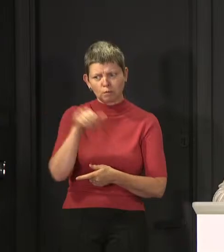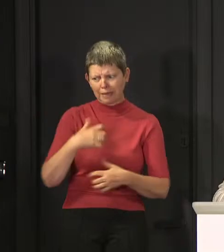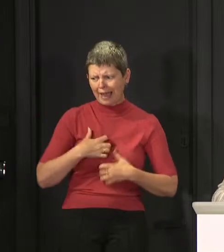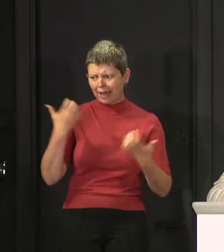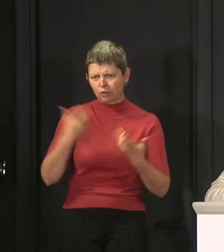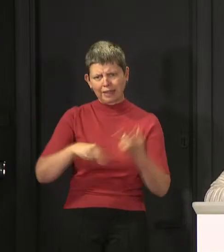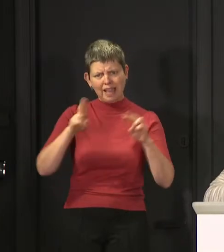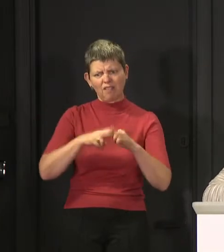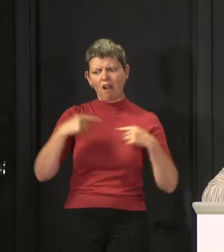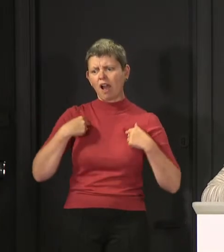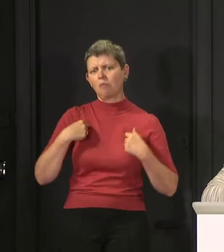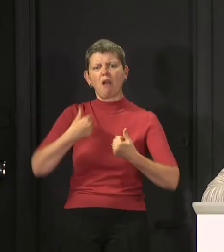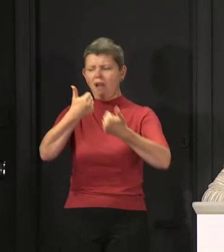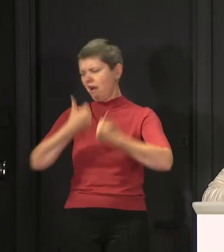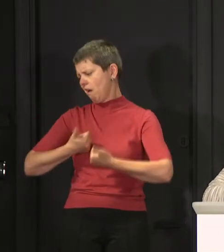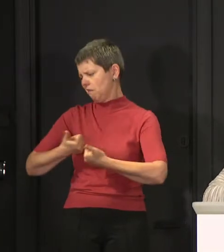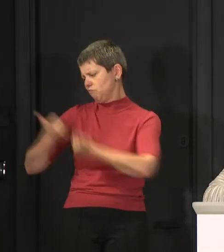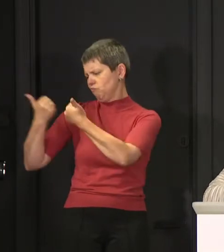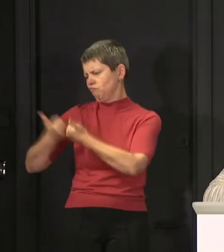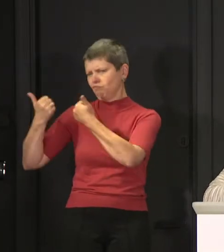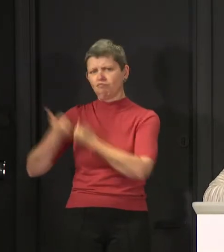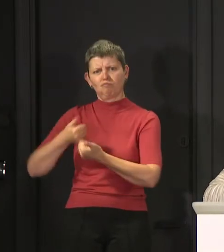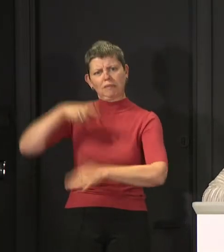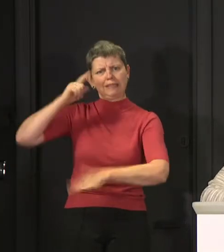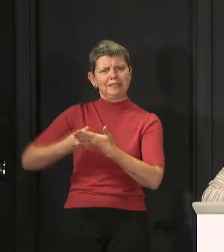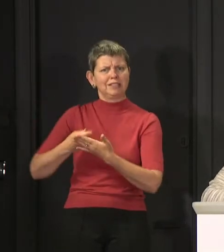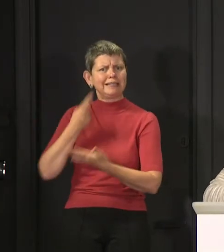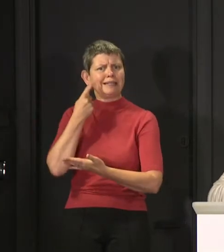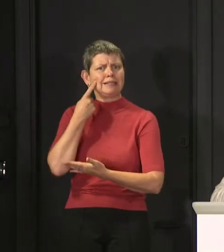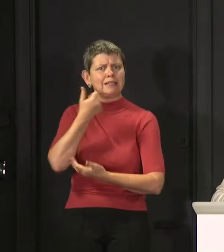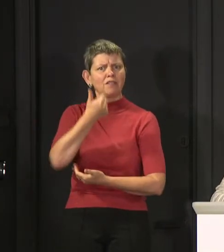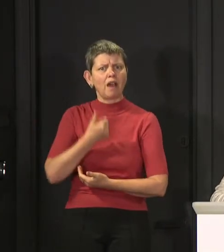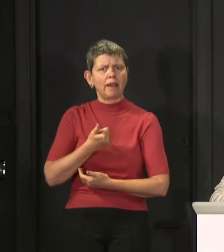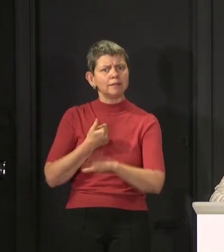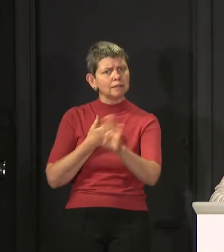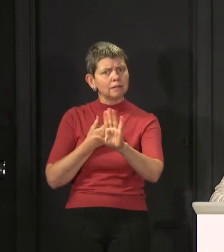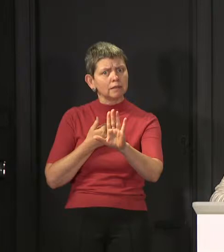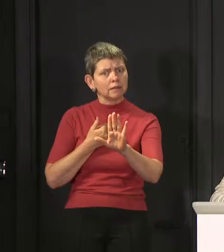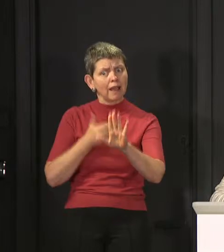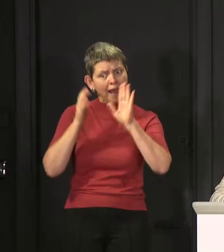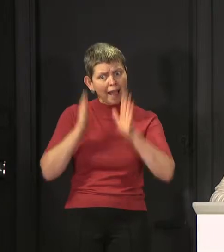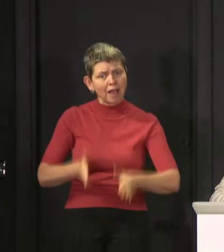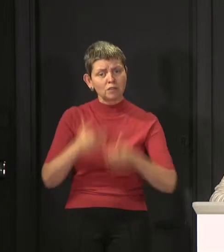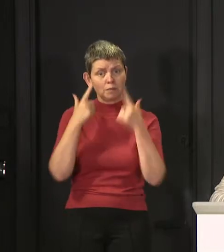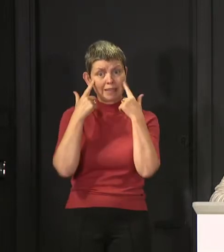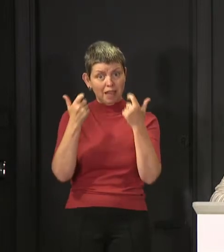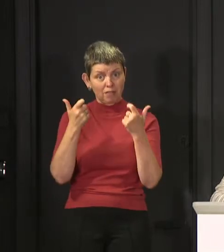that. So I will be very, or attempt to be, very rational in decision-making here. We